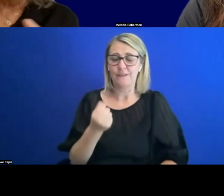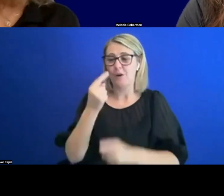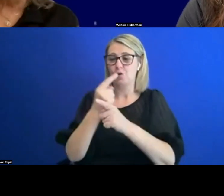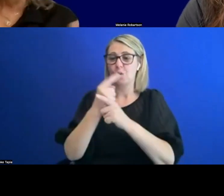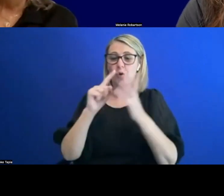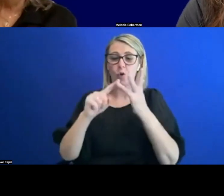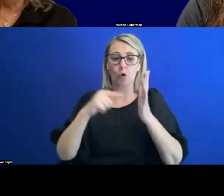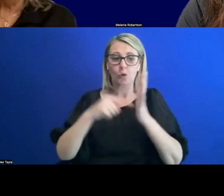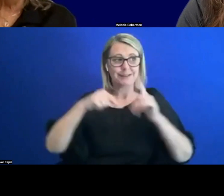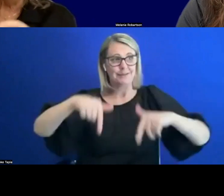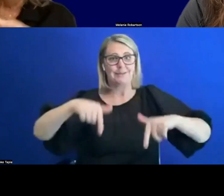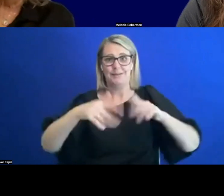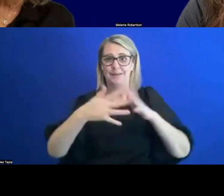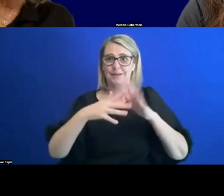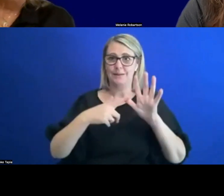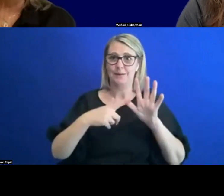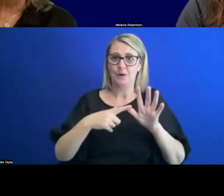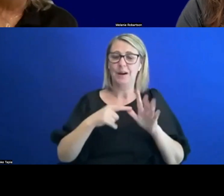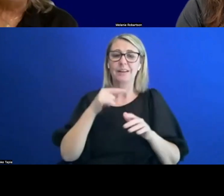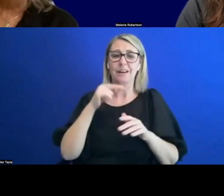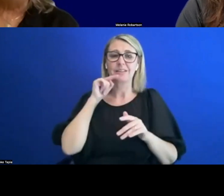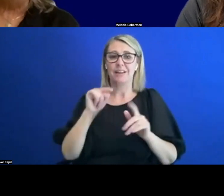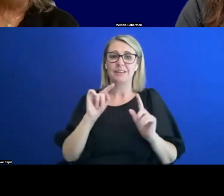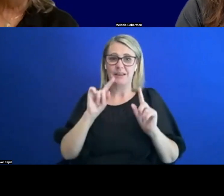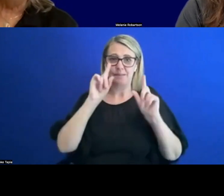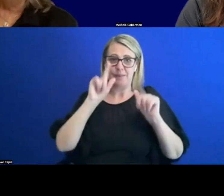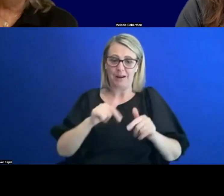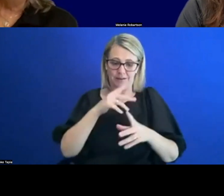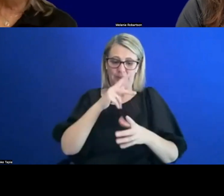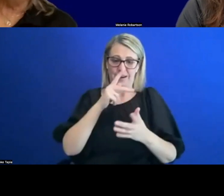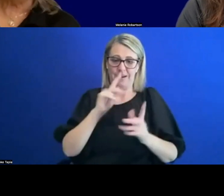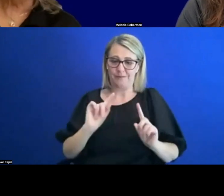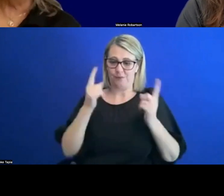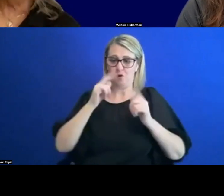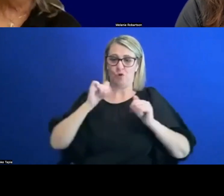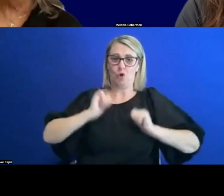you know, it is part of their initial training that they do, particularly so I'm speaking from a